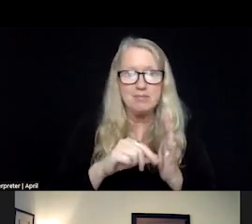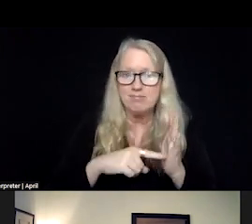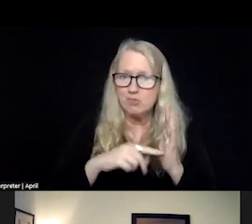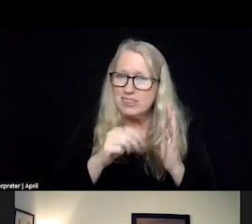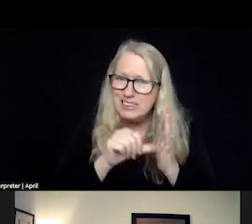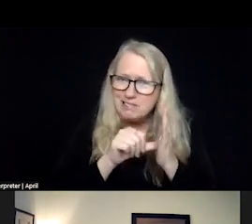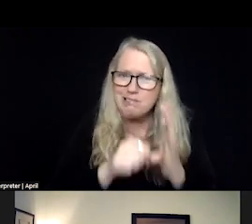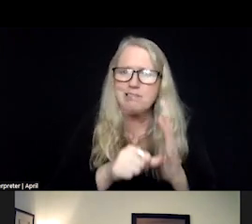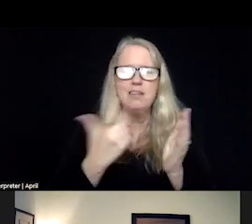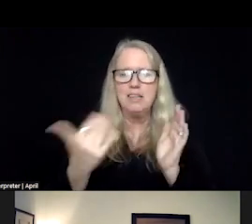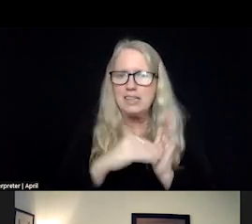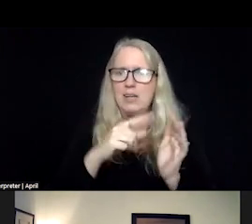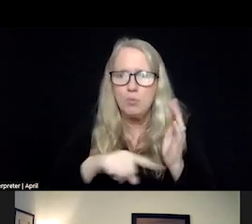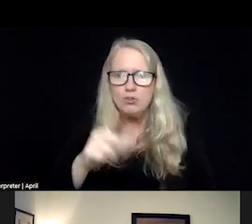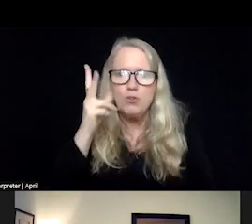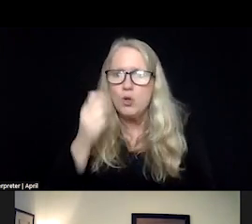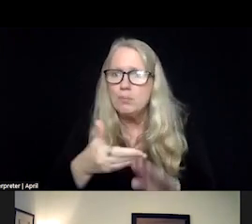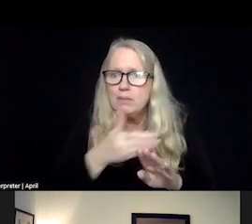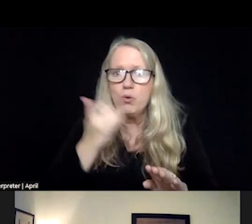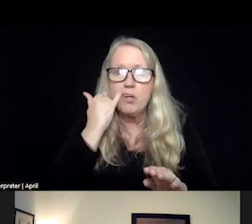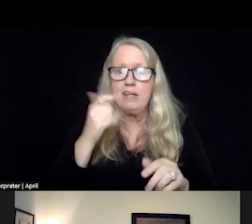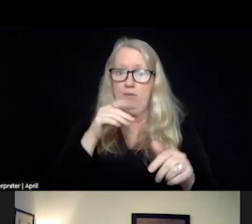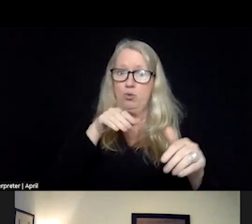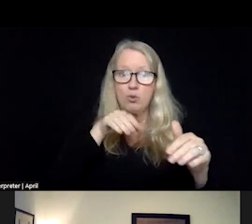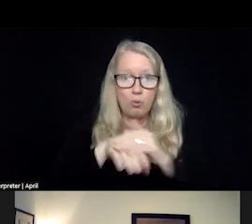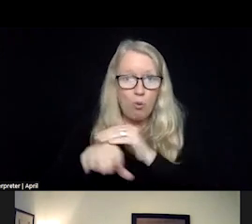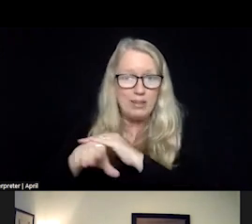FOR ME, IF YOU ARE GOING TO GO INTO COMMUNITIES, MAKE SURE